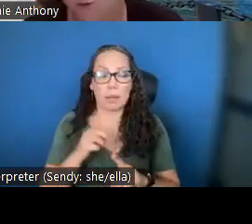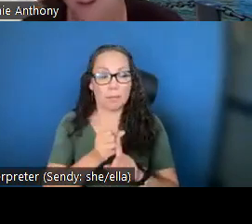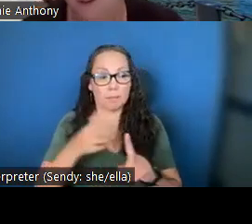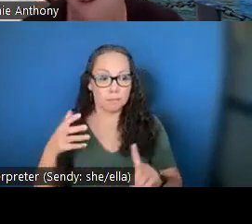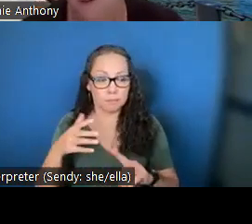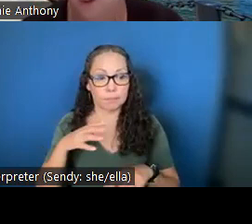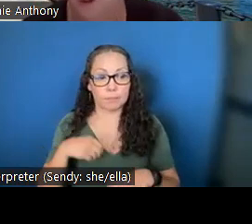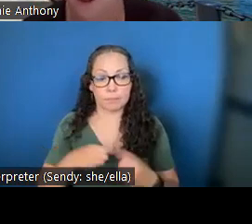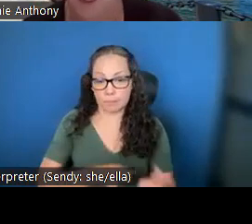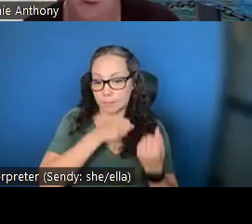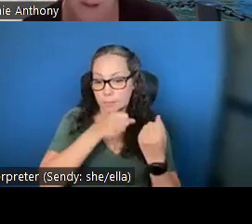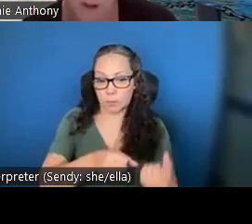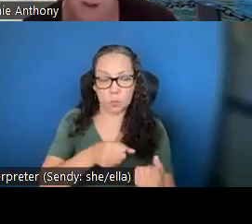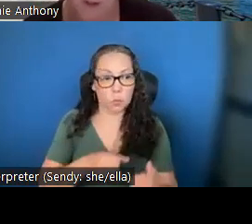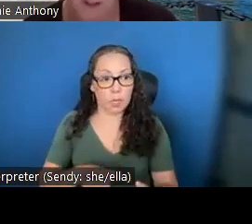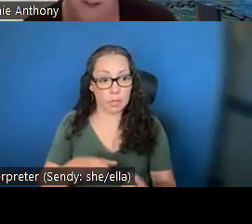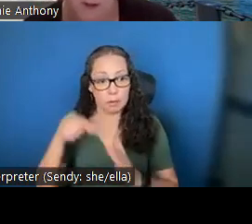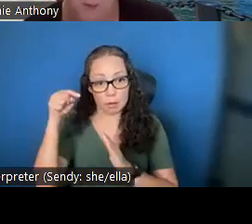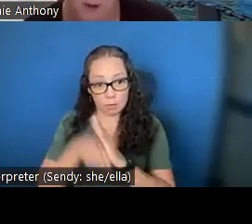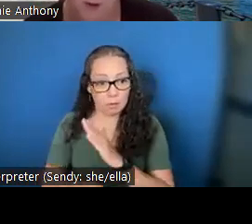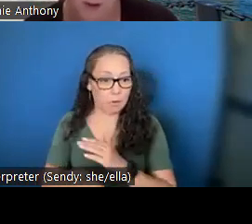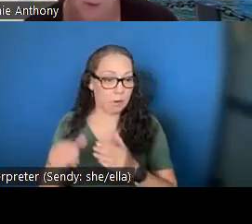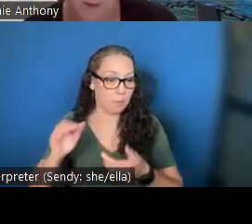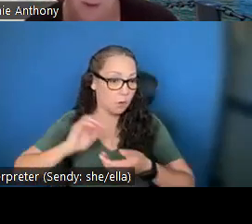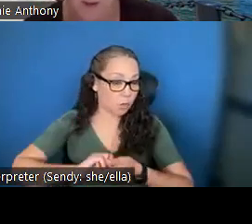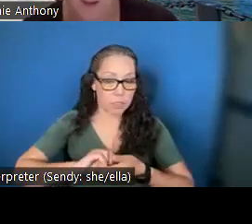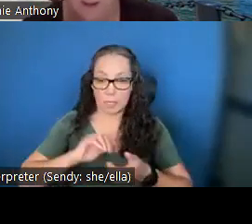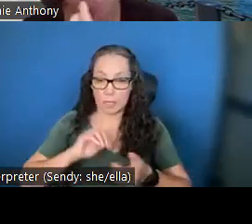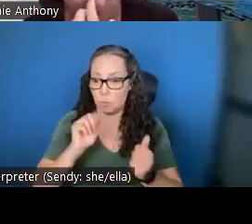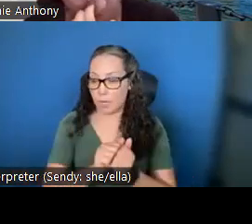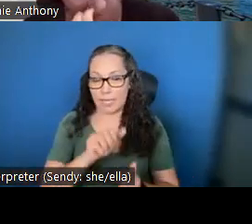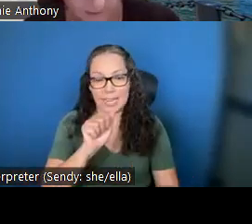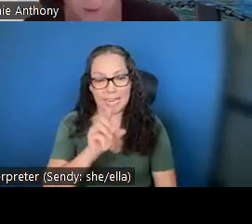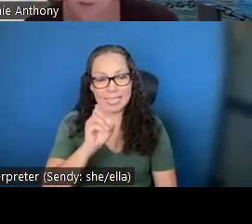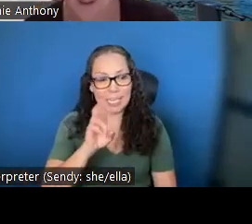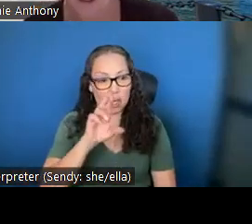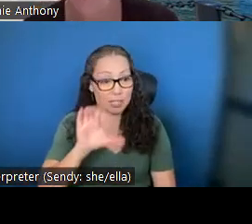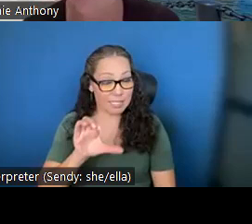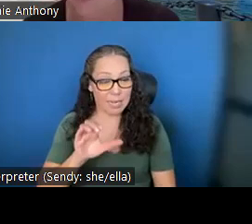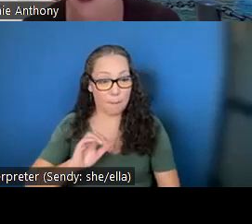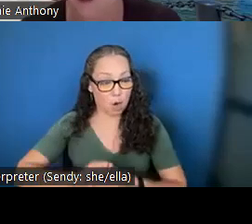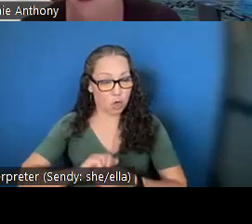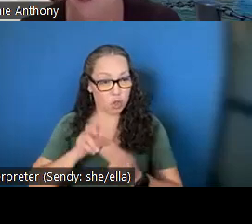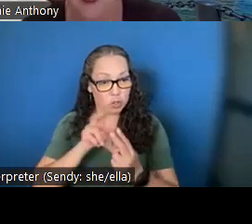strengthen core partnership relationships and adrc Partnerships and the second is um really